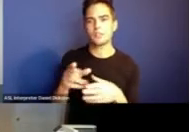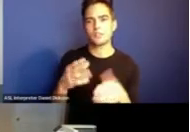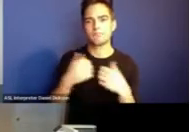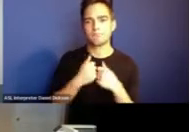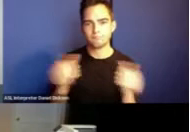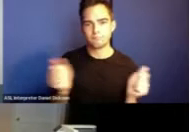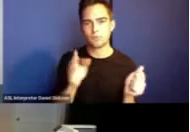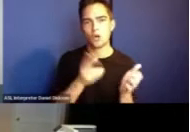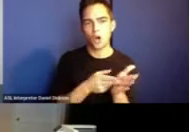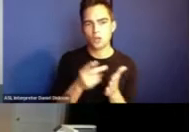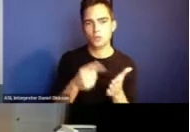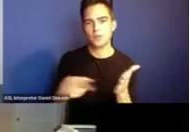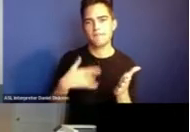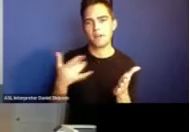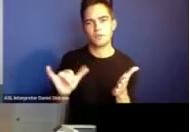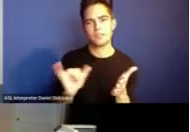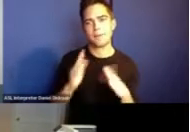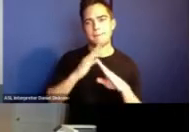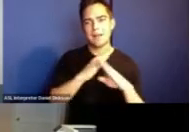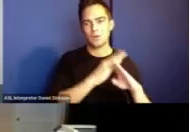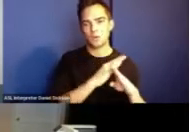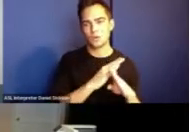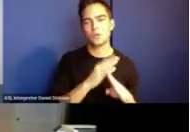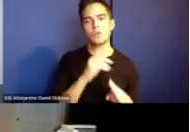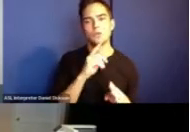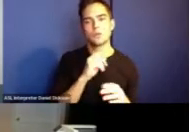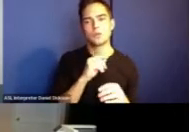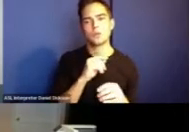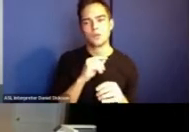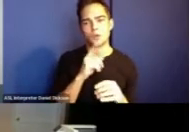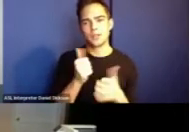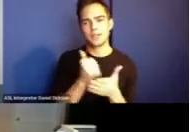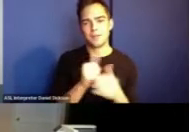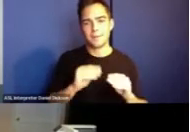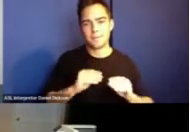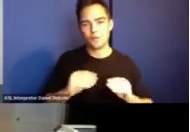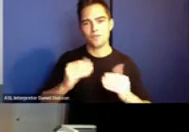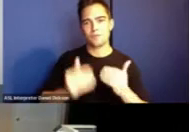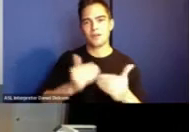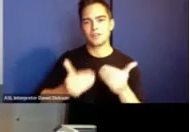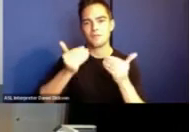perceived as barriers, really moving the process forward, as well as what they would like to